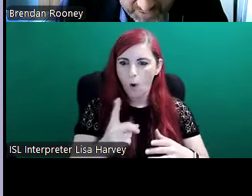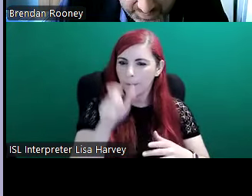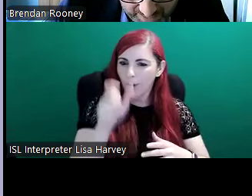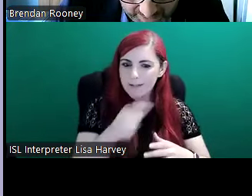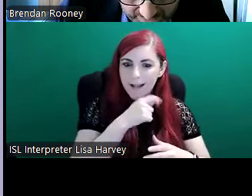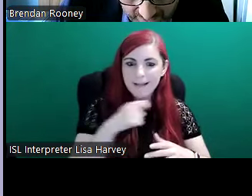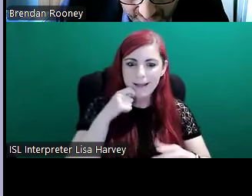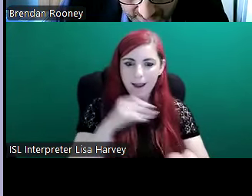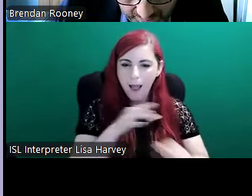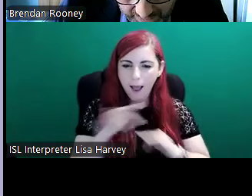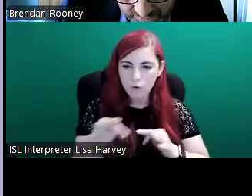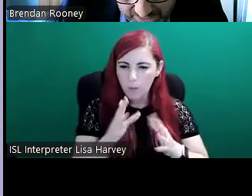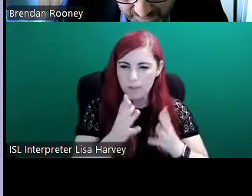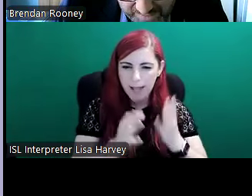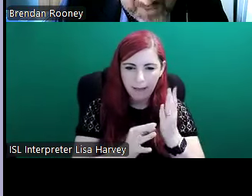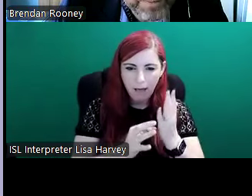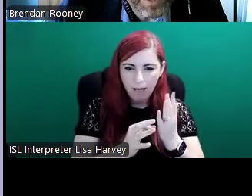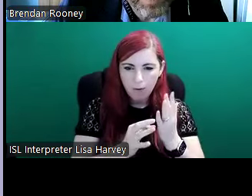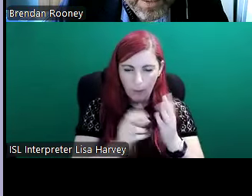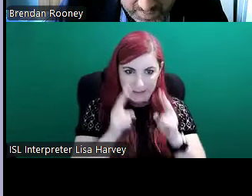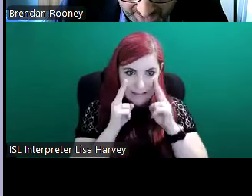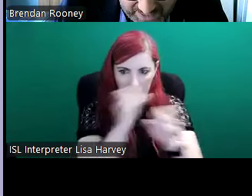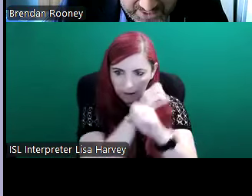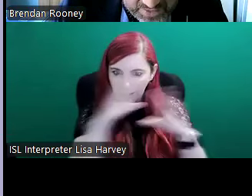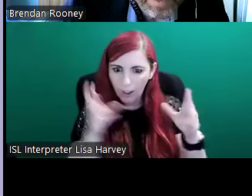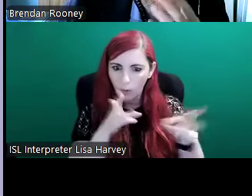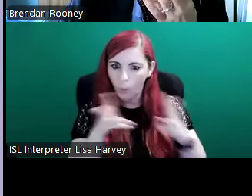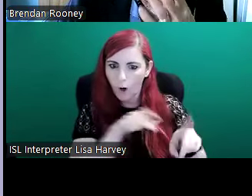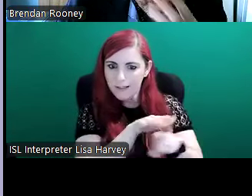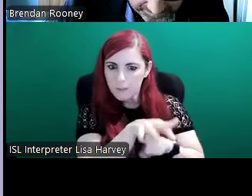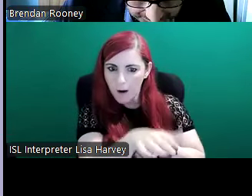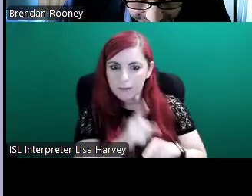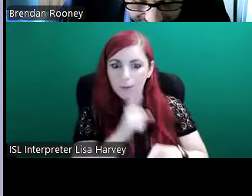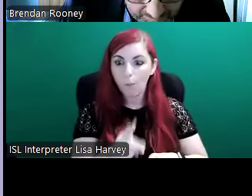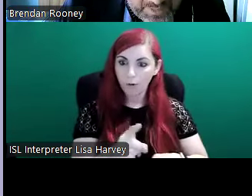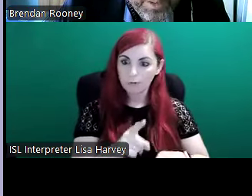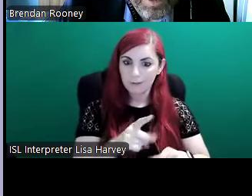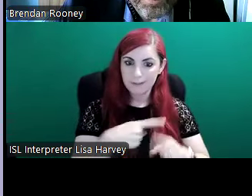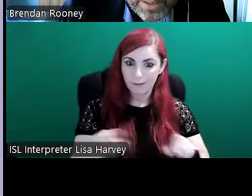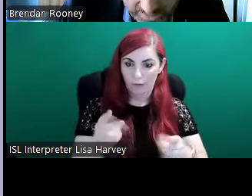inspired it, but the critical figurative elements remain, as you can see here. By